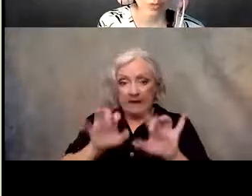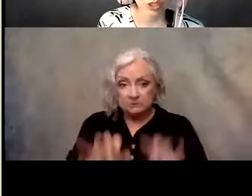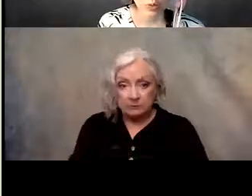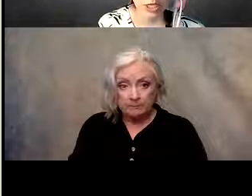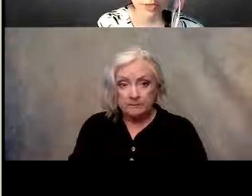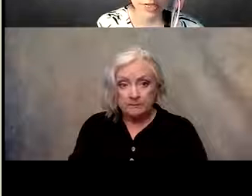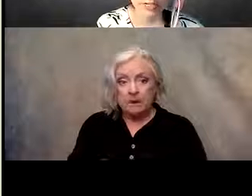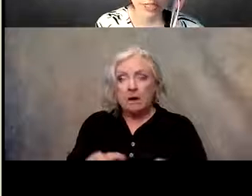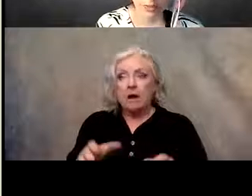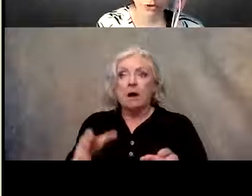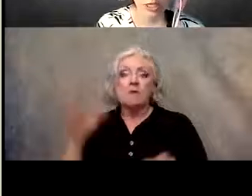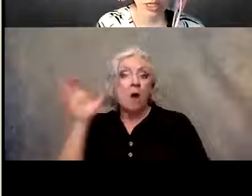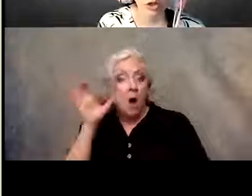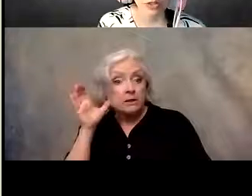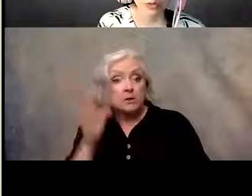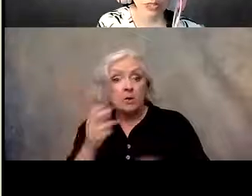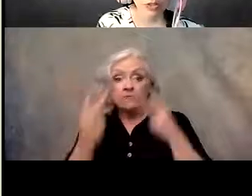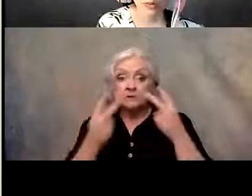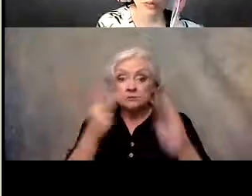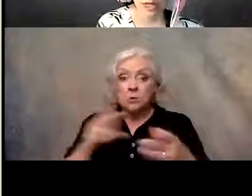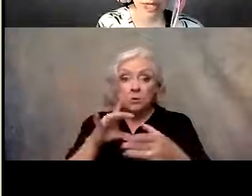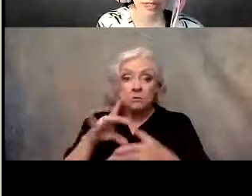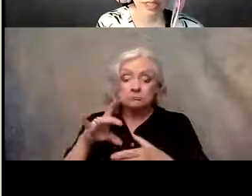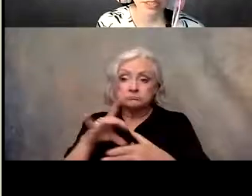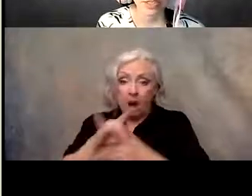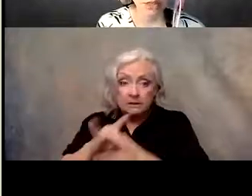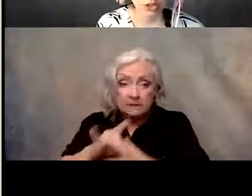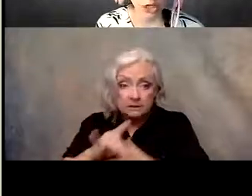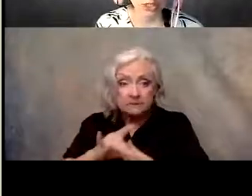But to qualify as a caption, it also needs to align to the start